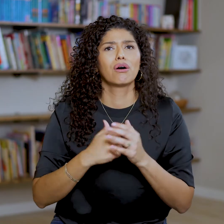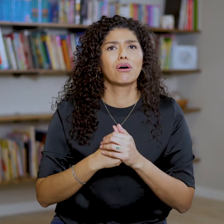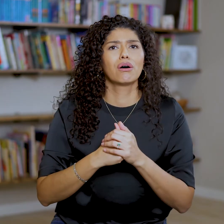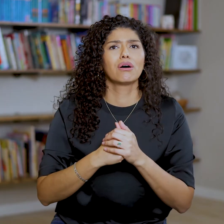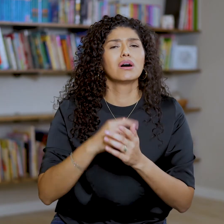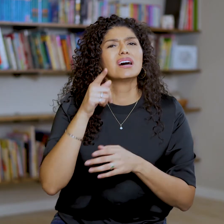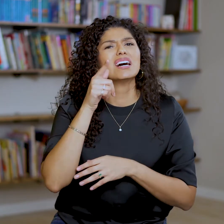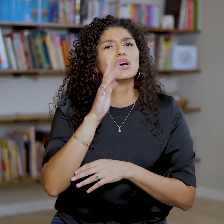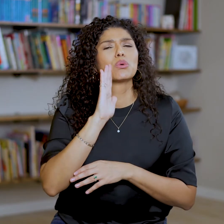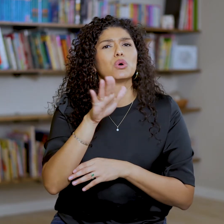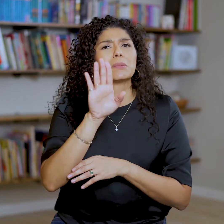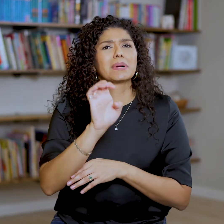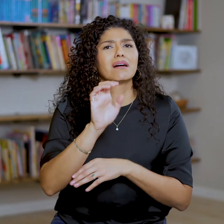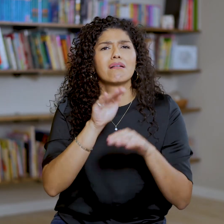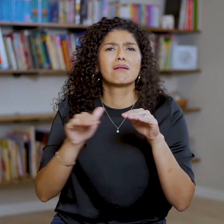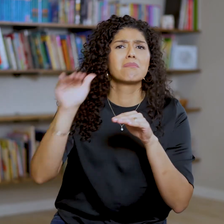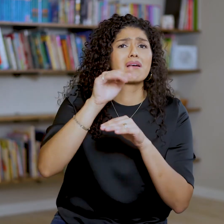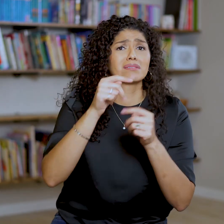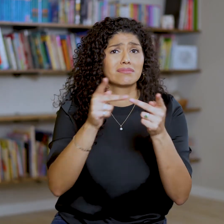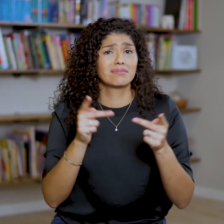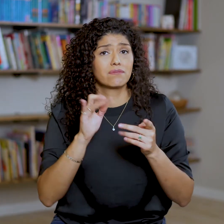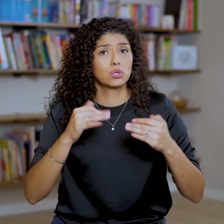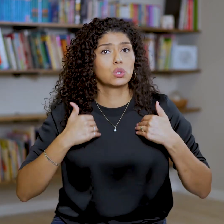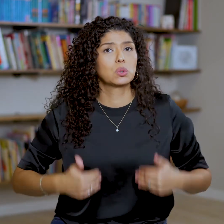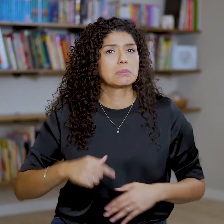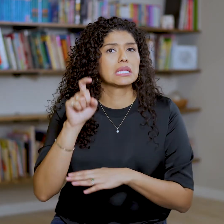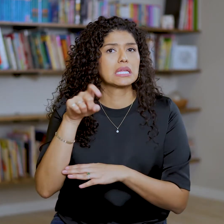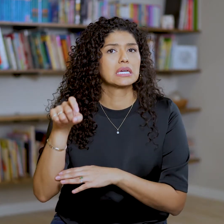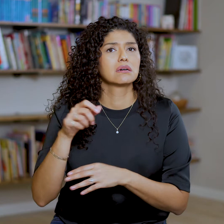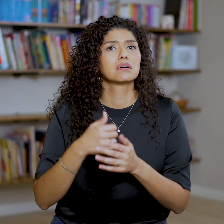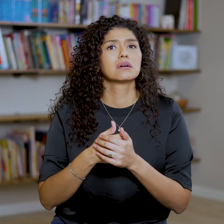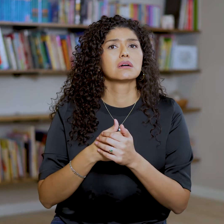He would be elevated above the position of human neediness.